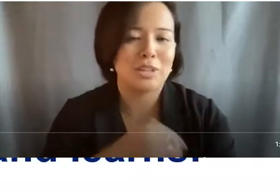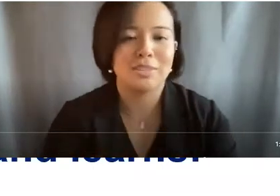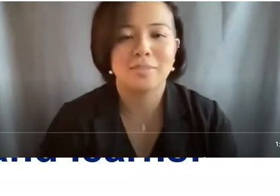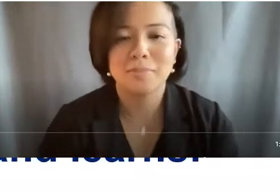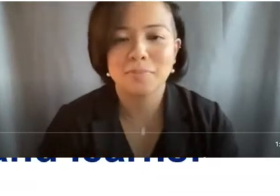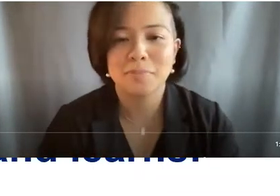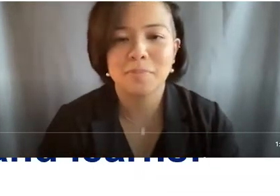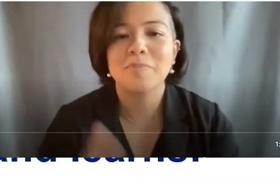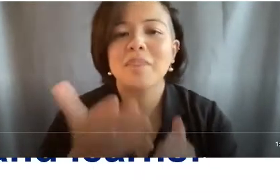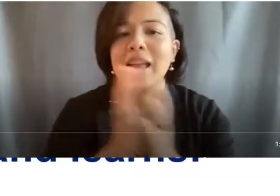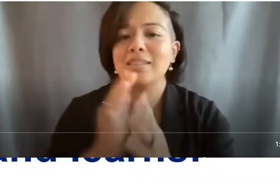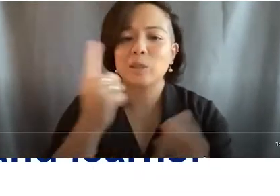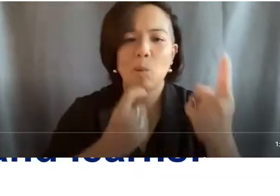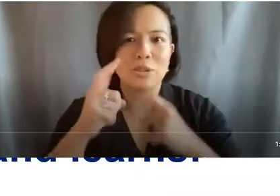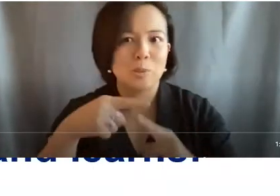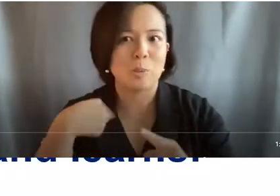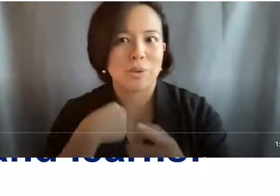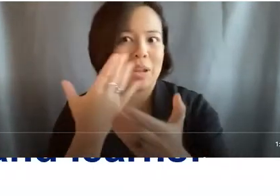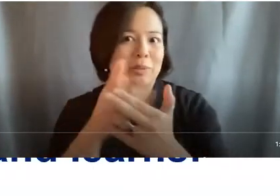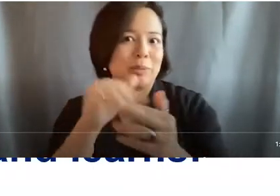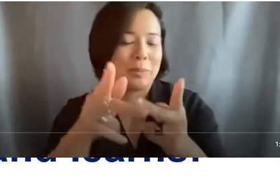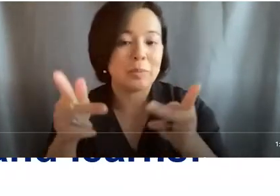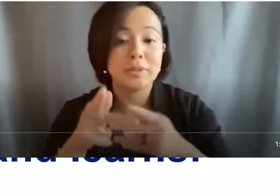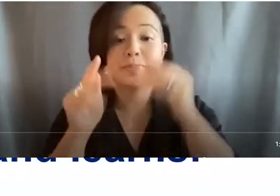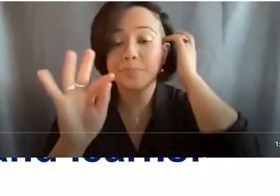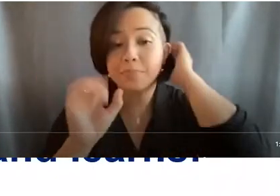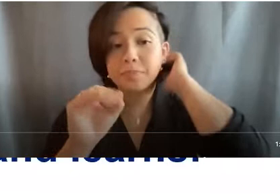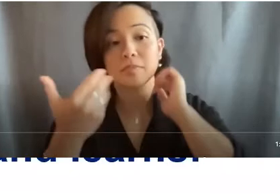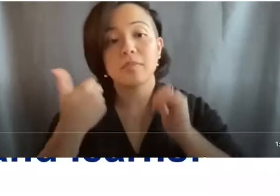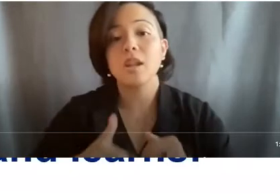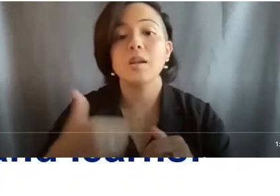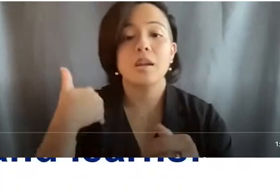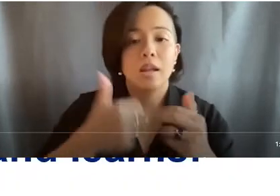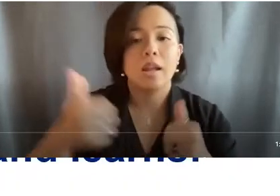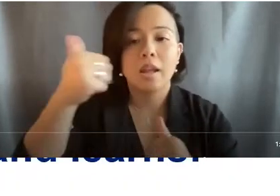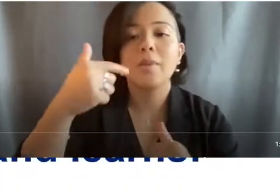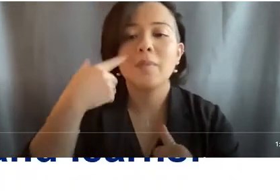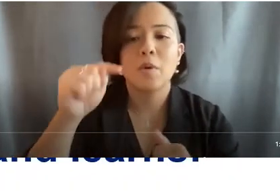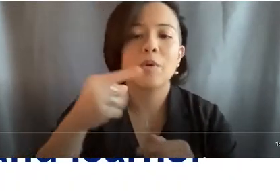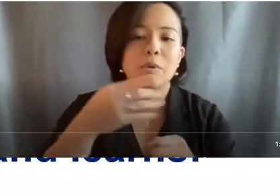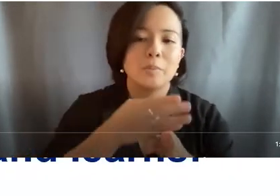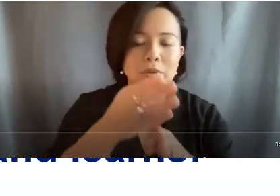So yes, so my I'm head of profession education in the FCDO. I noticed you have FCO there,